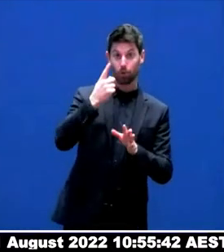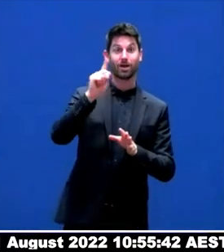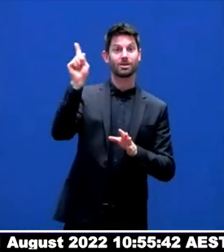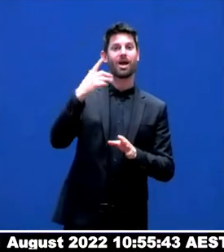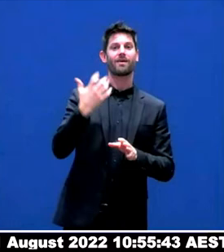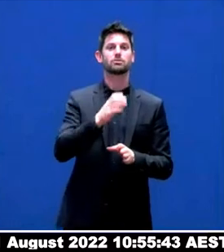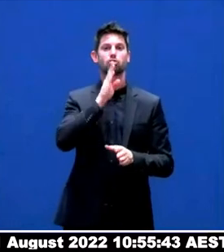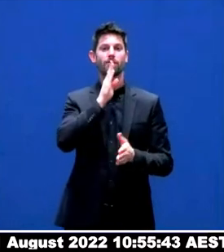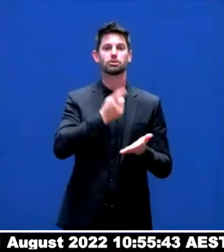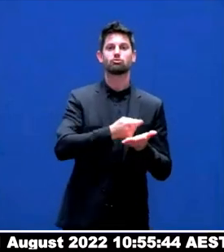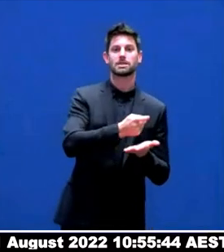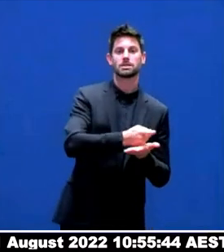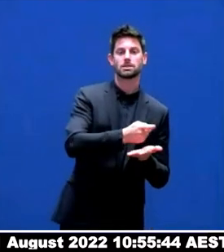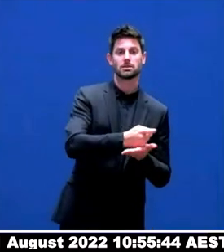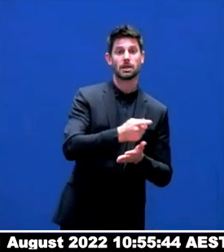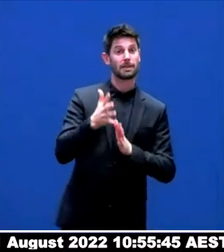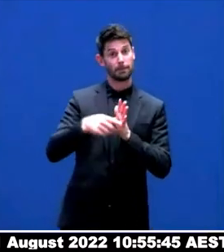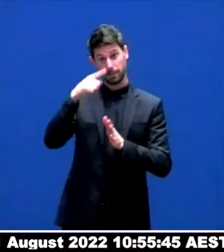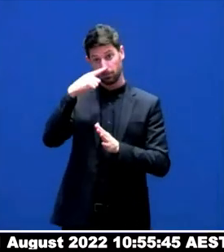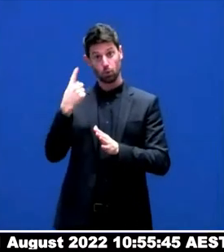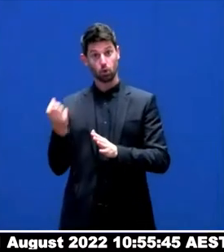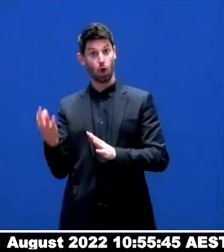accommodation, so people who are homeless are not being directly assisted through that